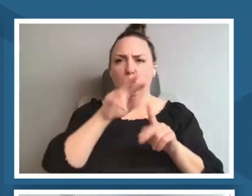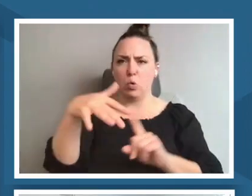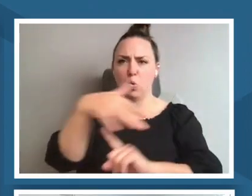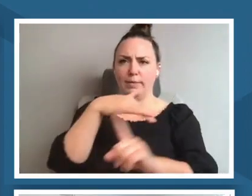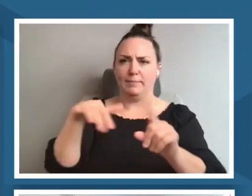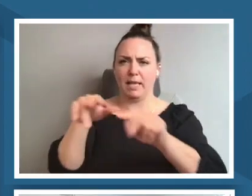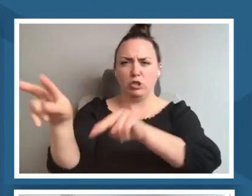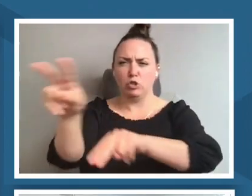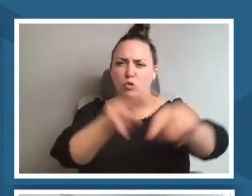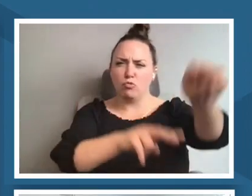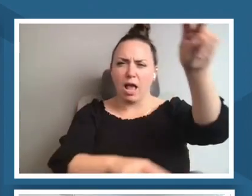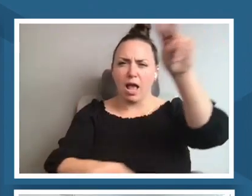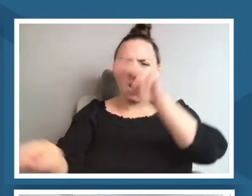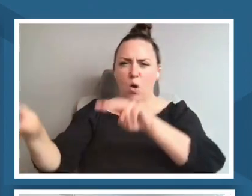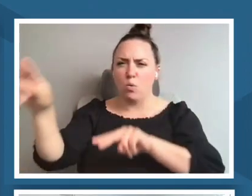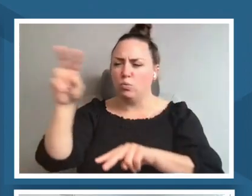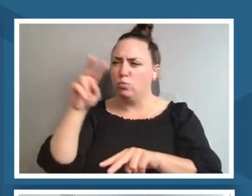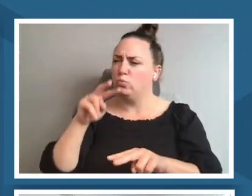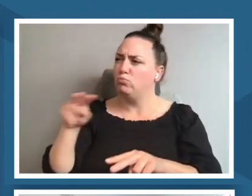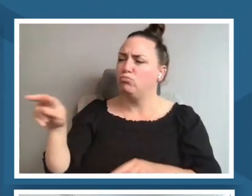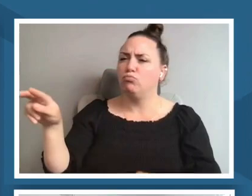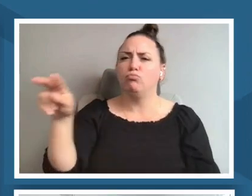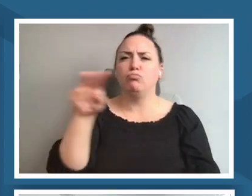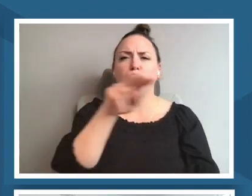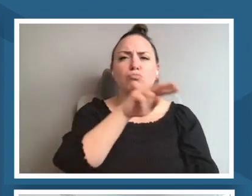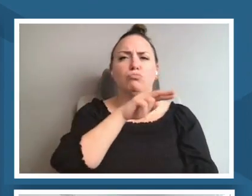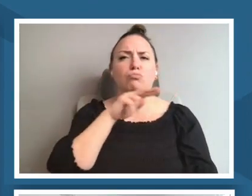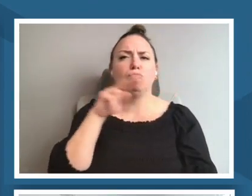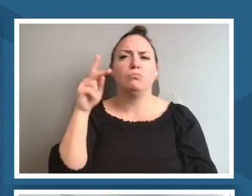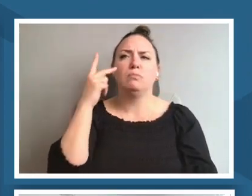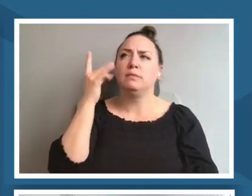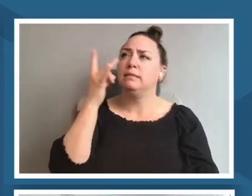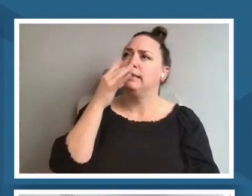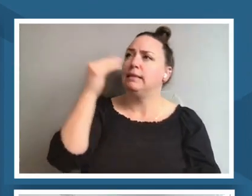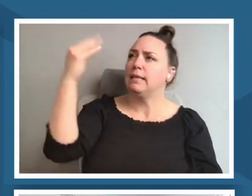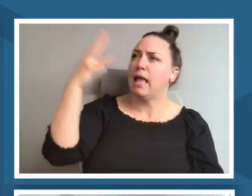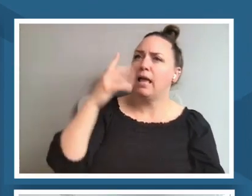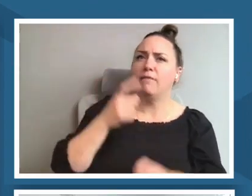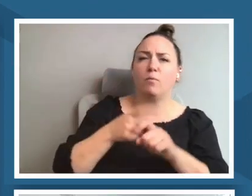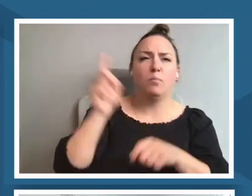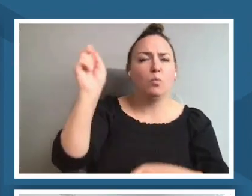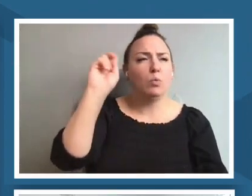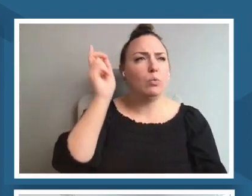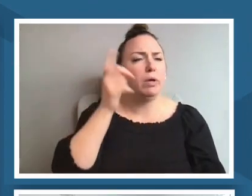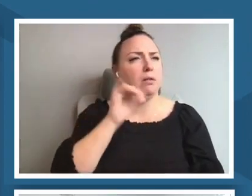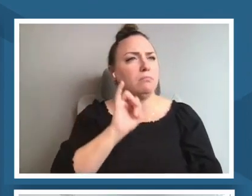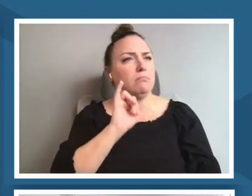take in the light